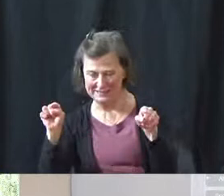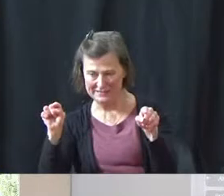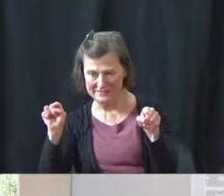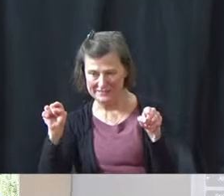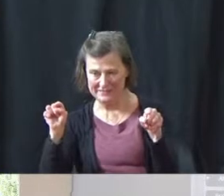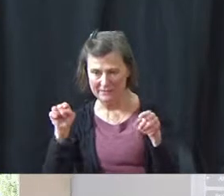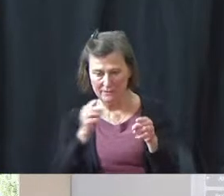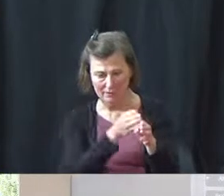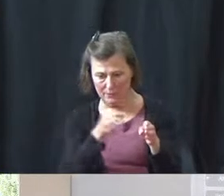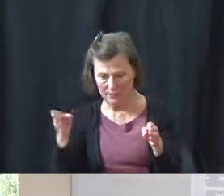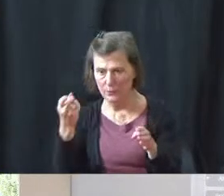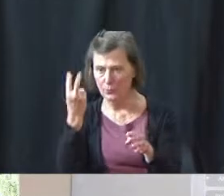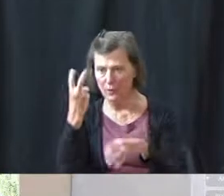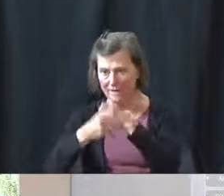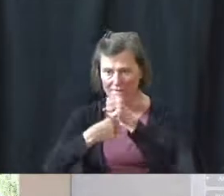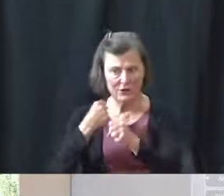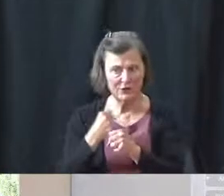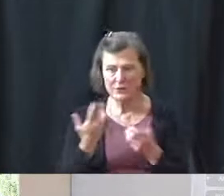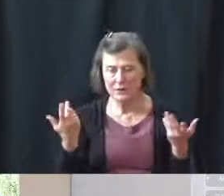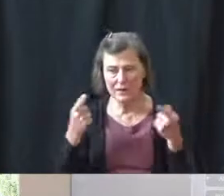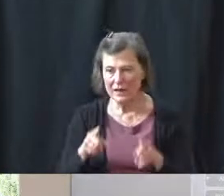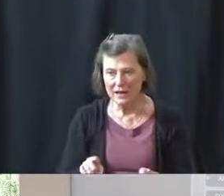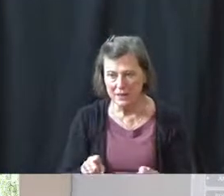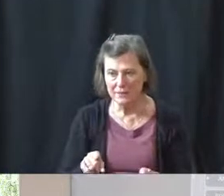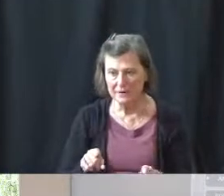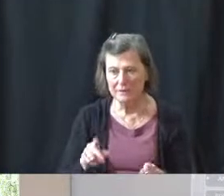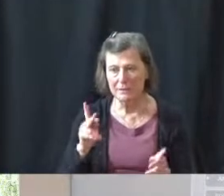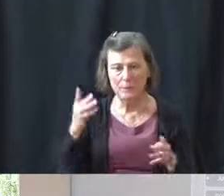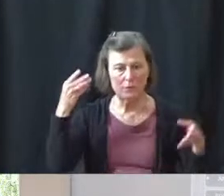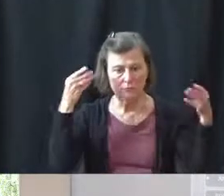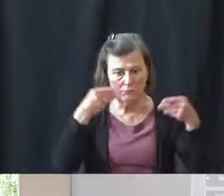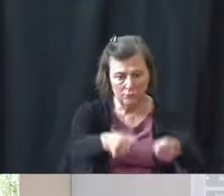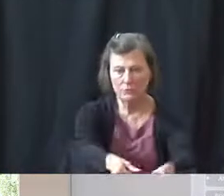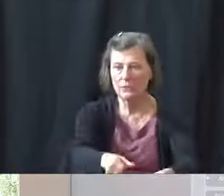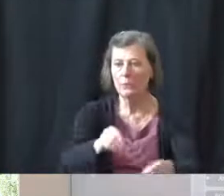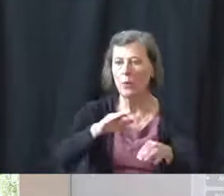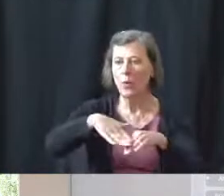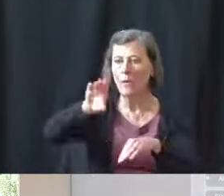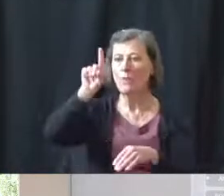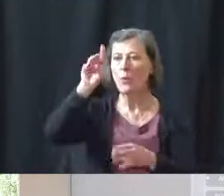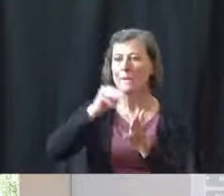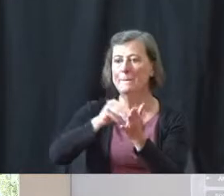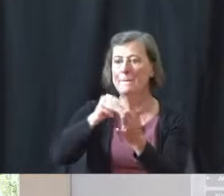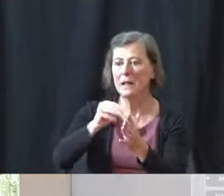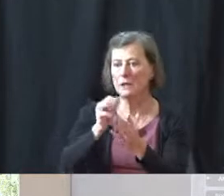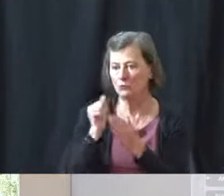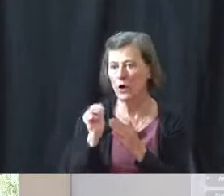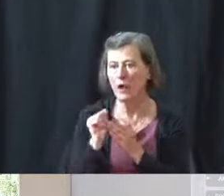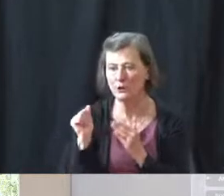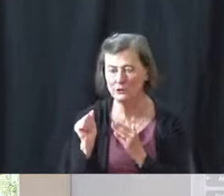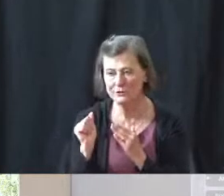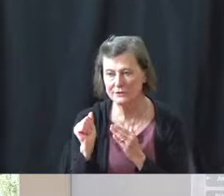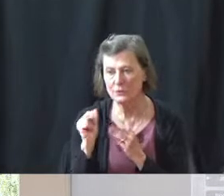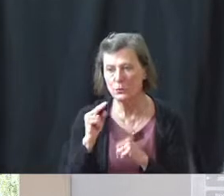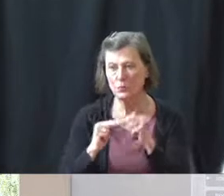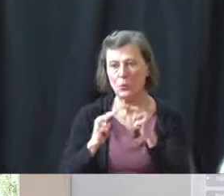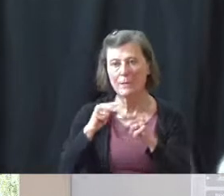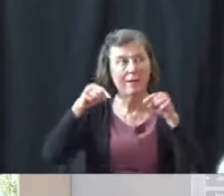Over those 12 years, they contributed over 1 million dollars to build this building and